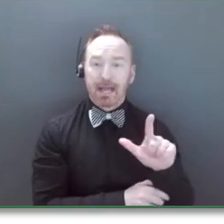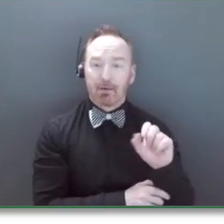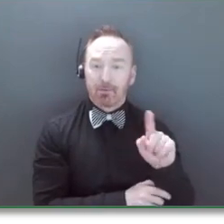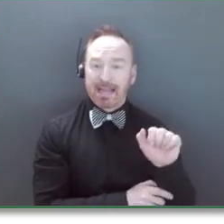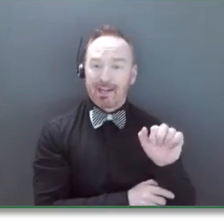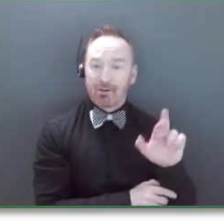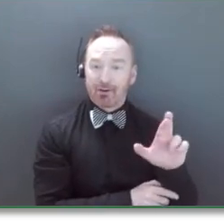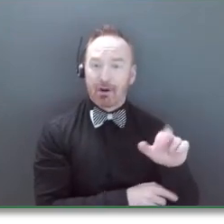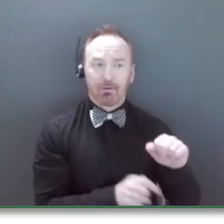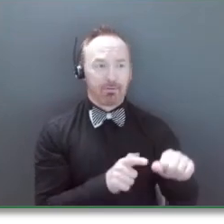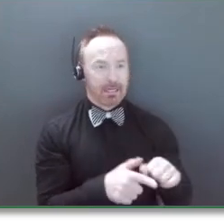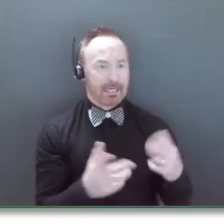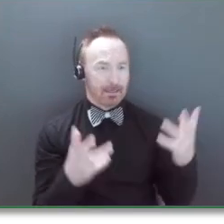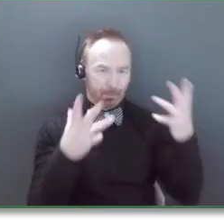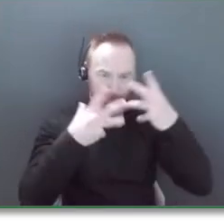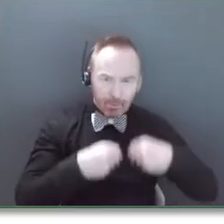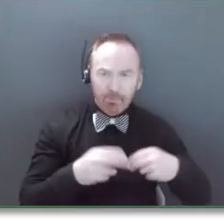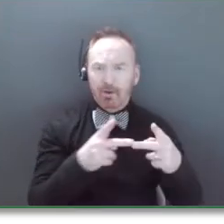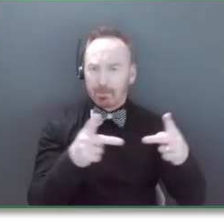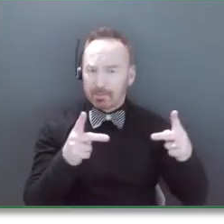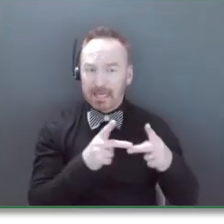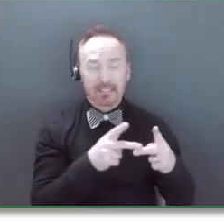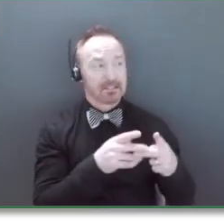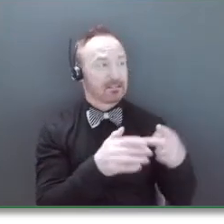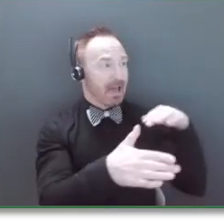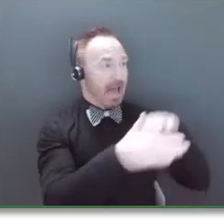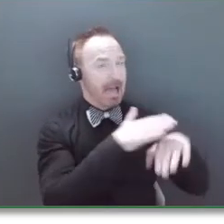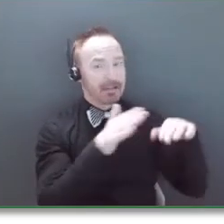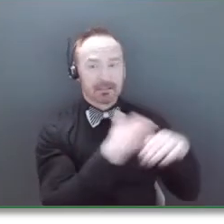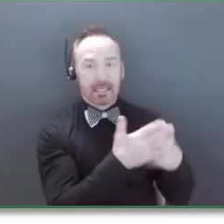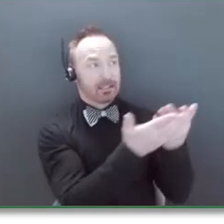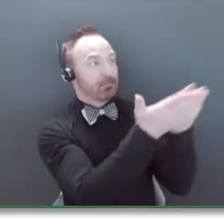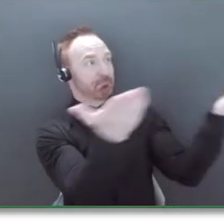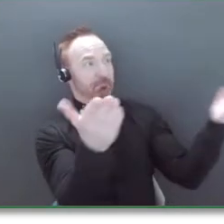place accessible. And next slide please.